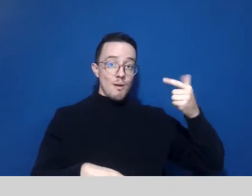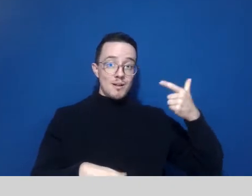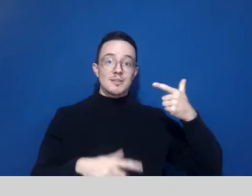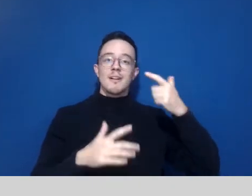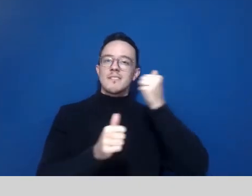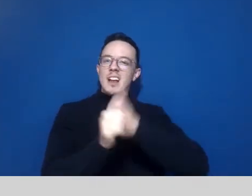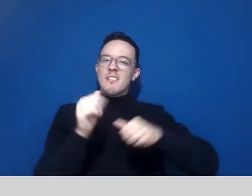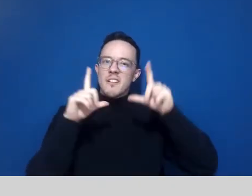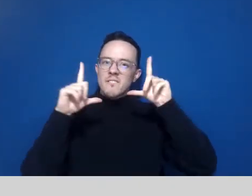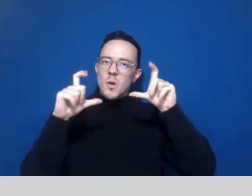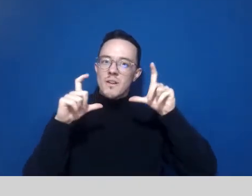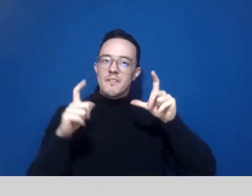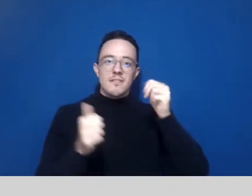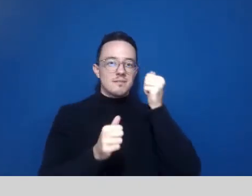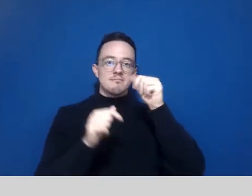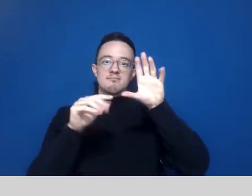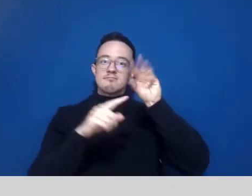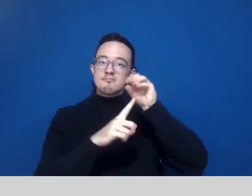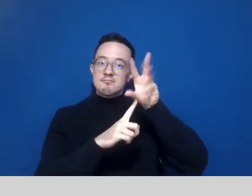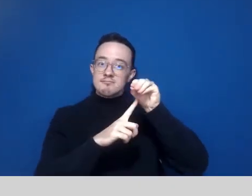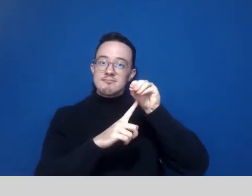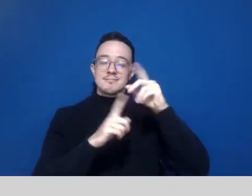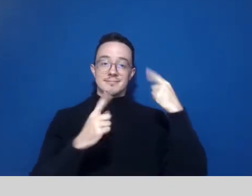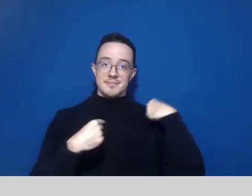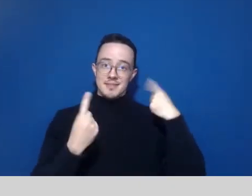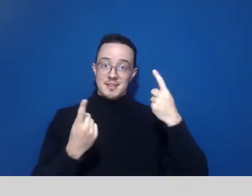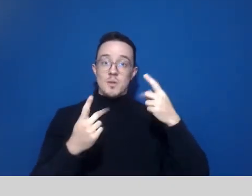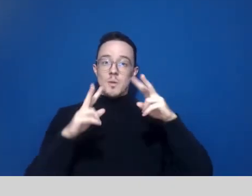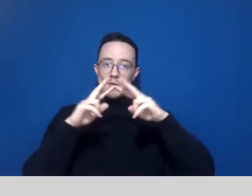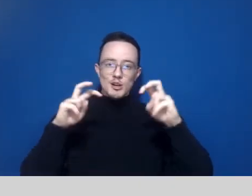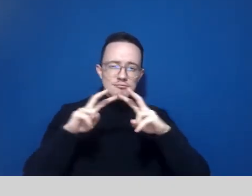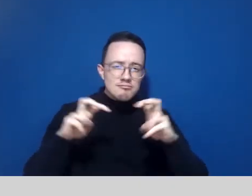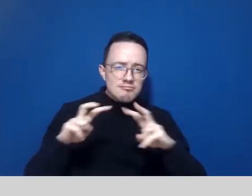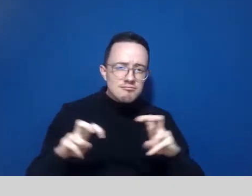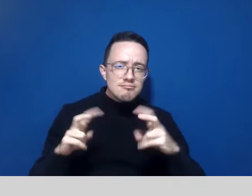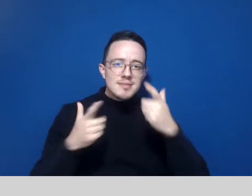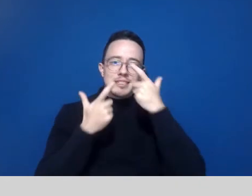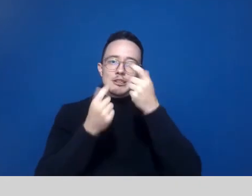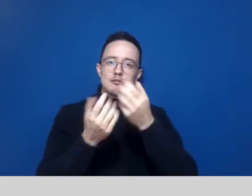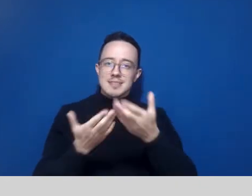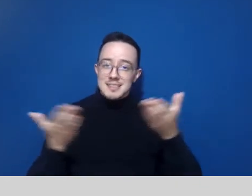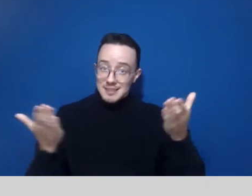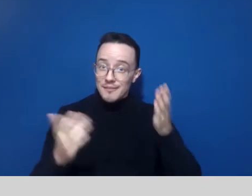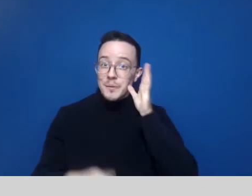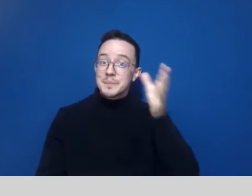and we're absolutely going to dig into that and see if we can do some interesting stuff with it later on.